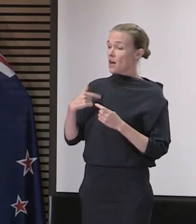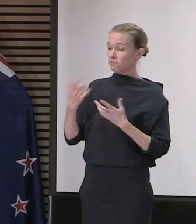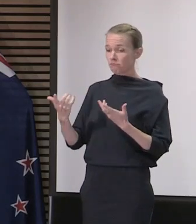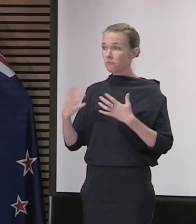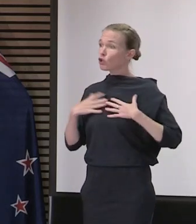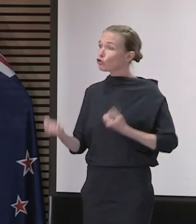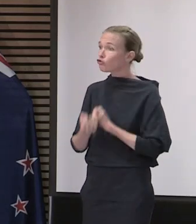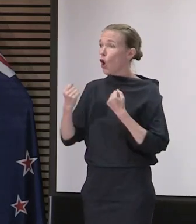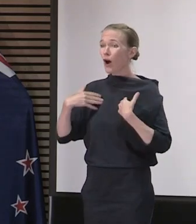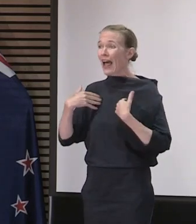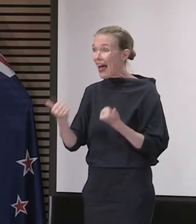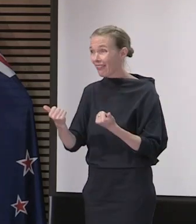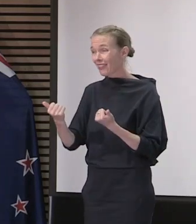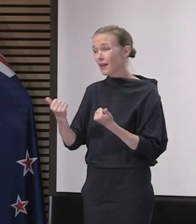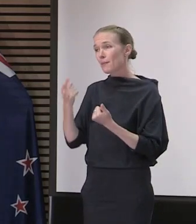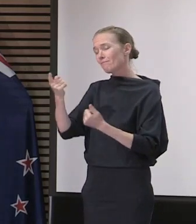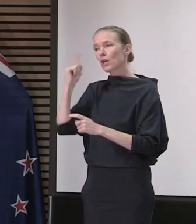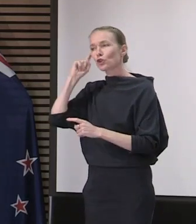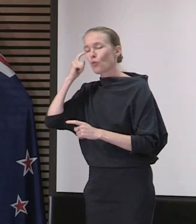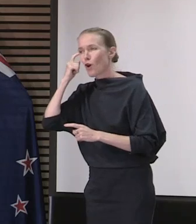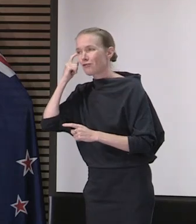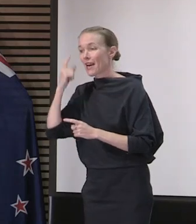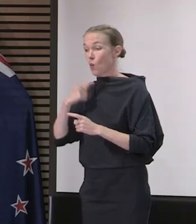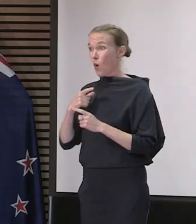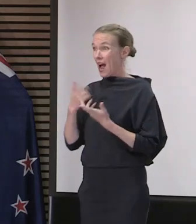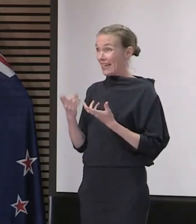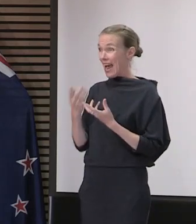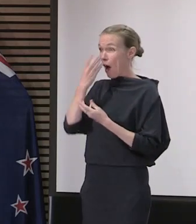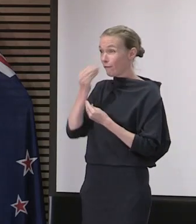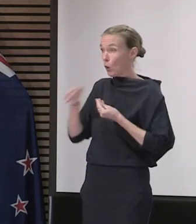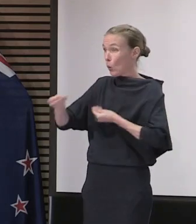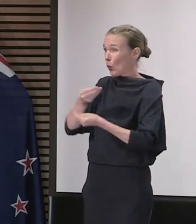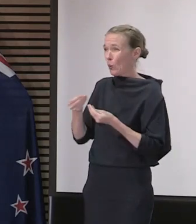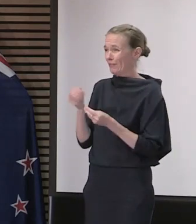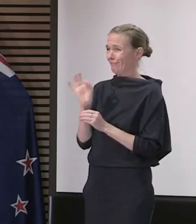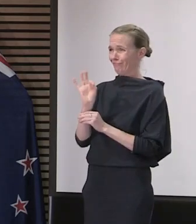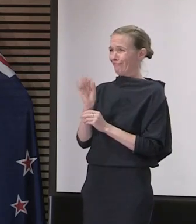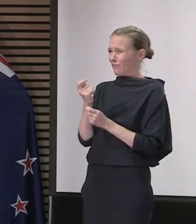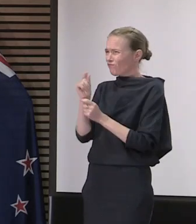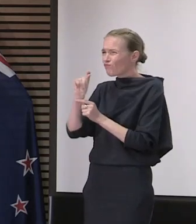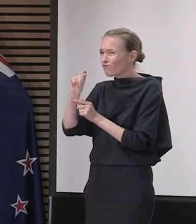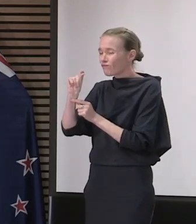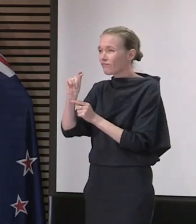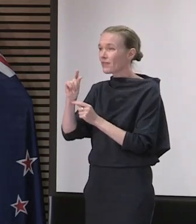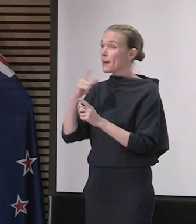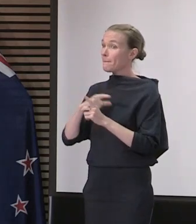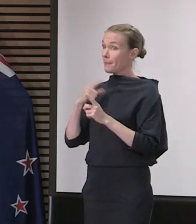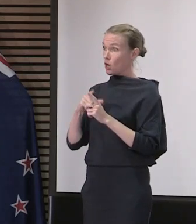us who are relatively healthy that there is a very low level of influenza circulating in our community, and I pointed